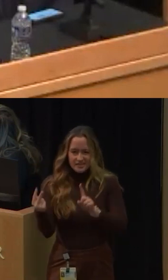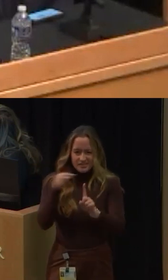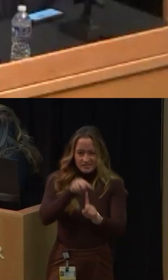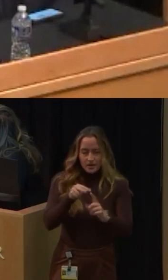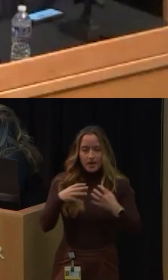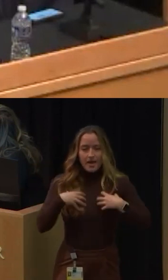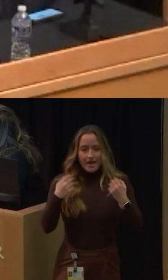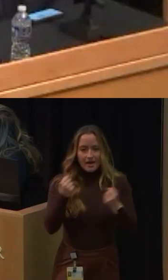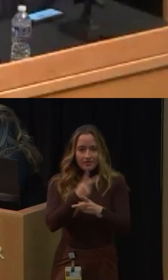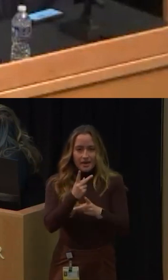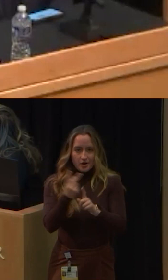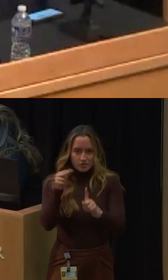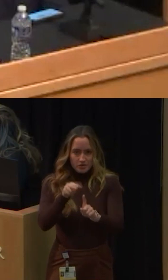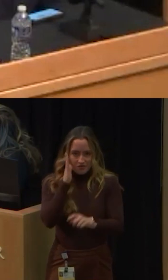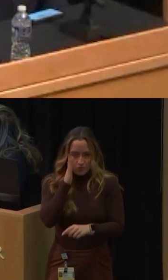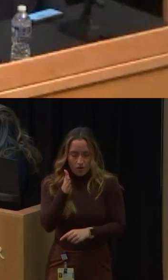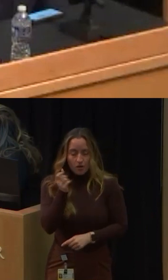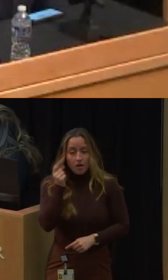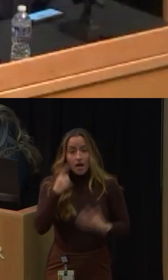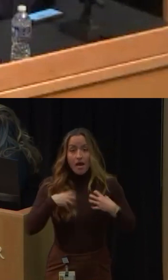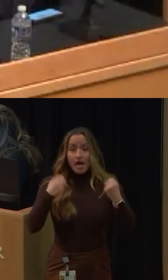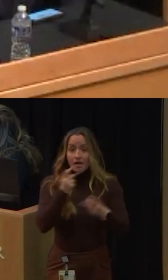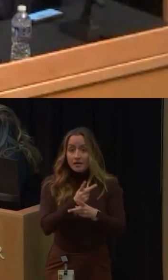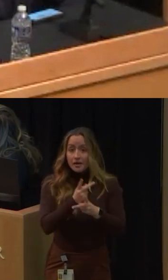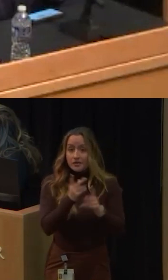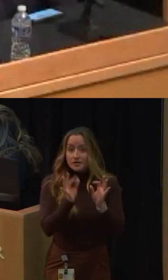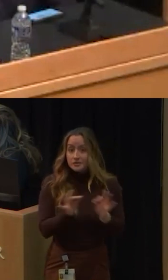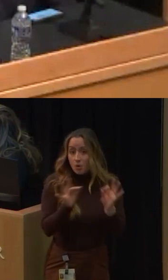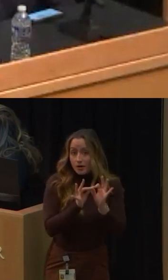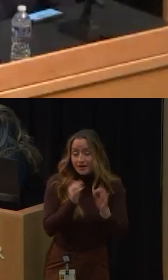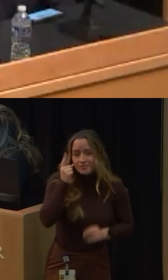is that, you know, health care is very important, but Melanie kind of touched on this,